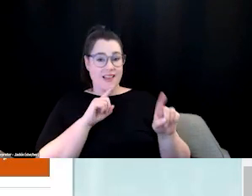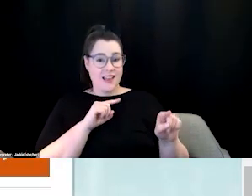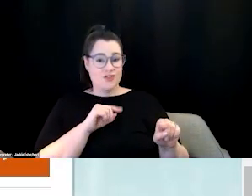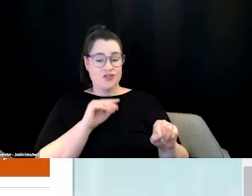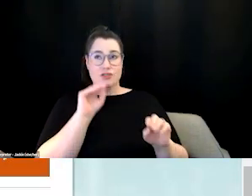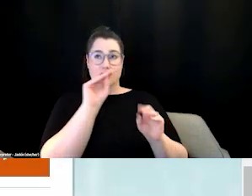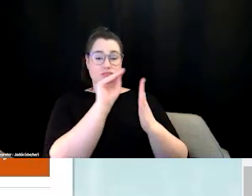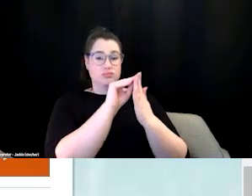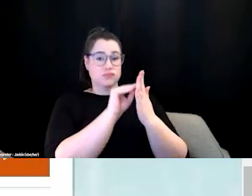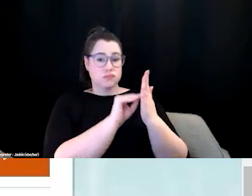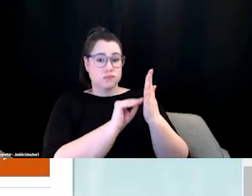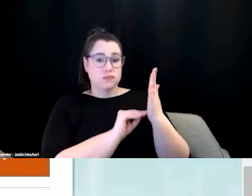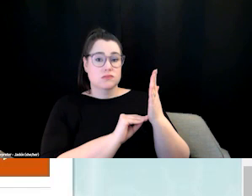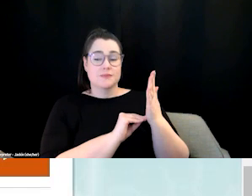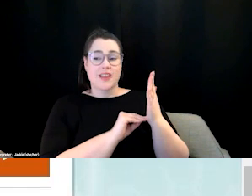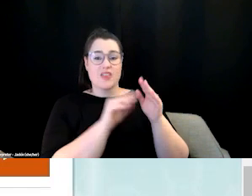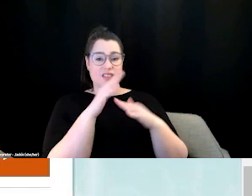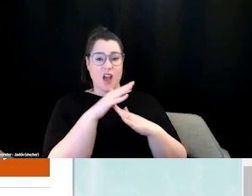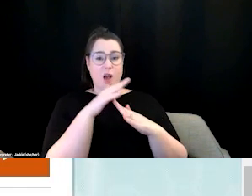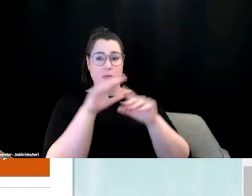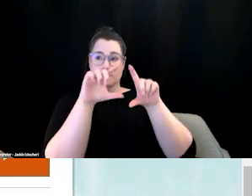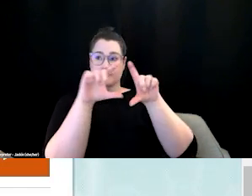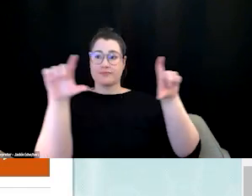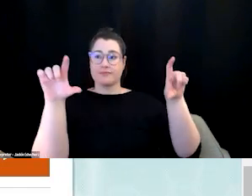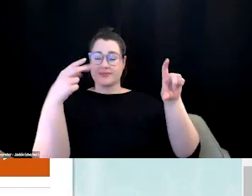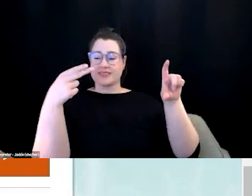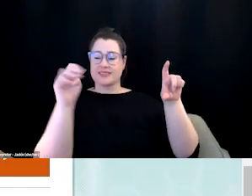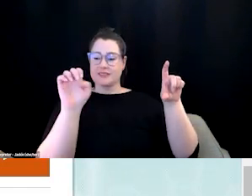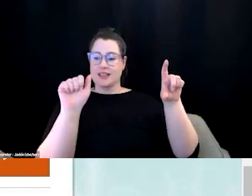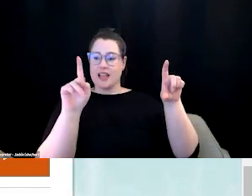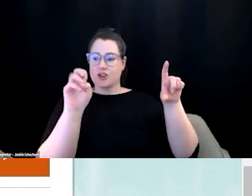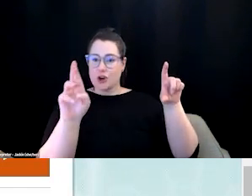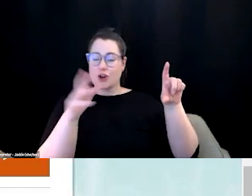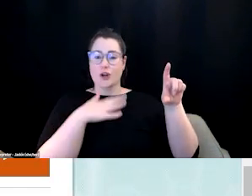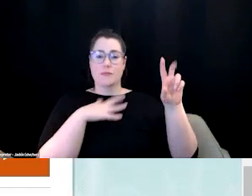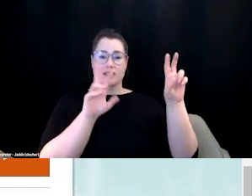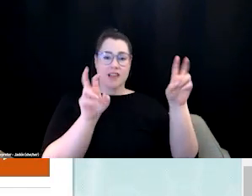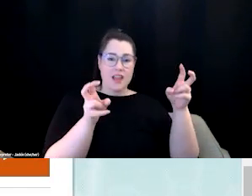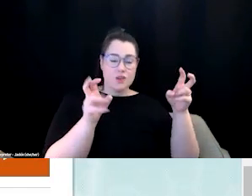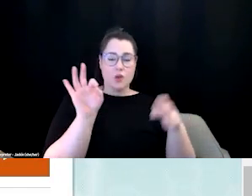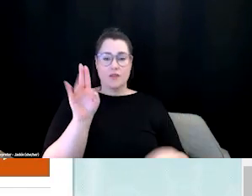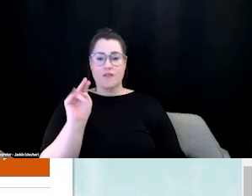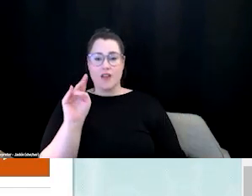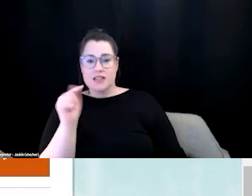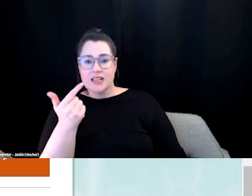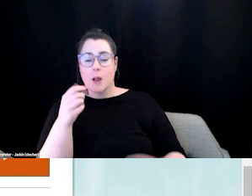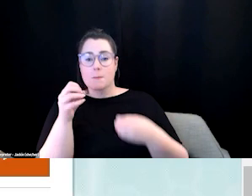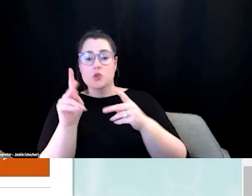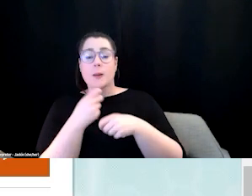So this is what I call the proposal header. This is where my title is, funding opportunity. Make sure this is correct.